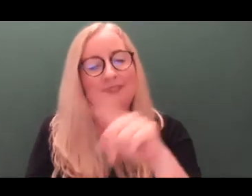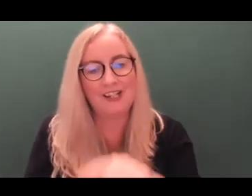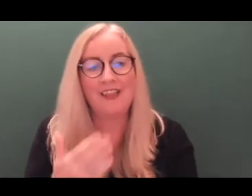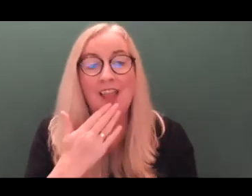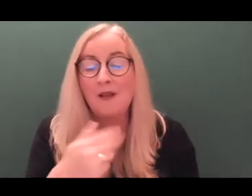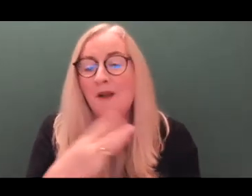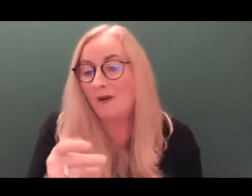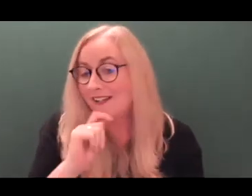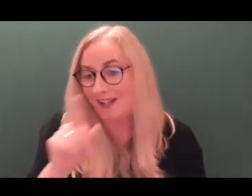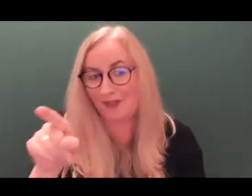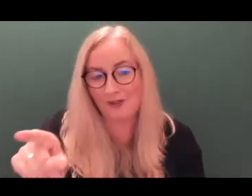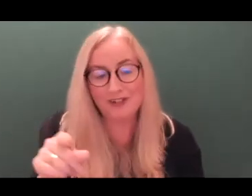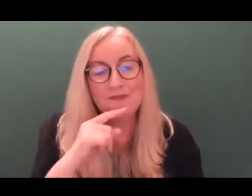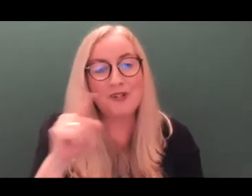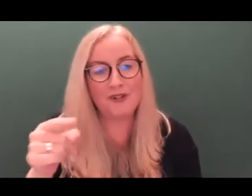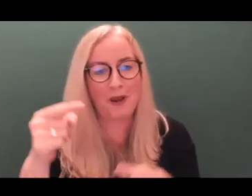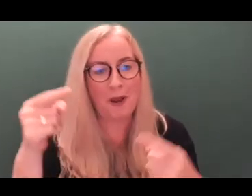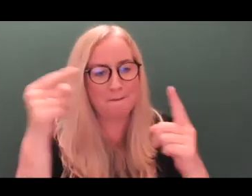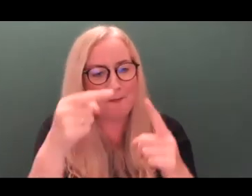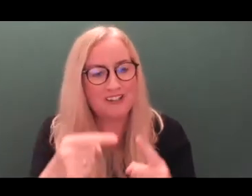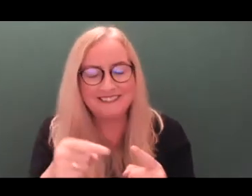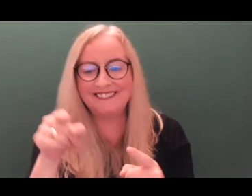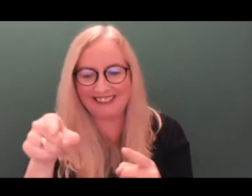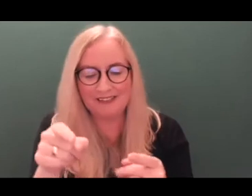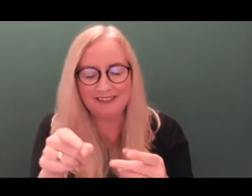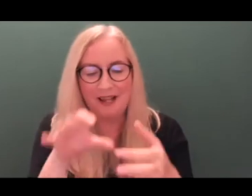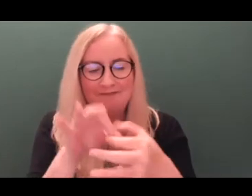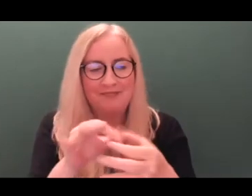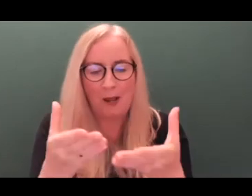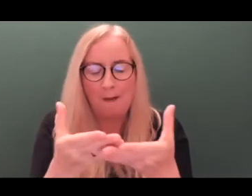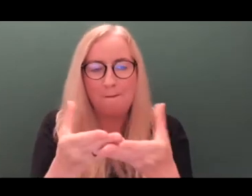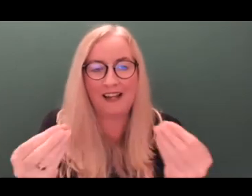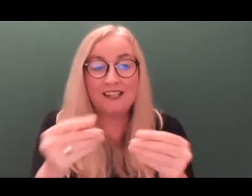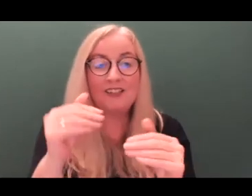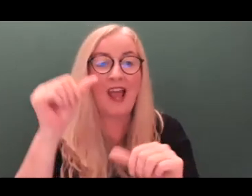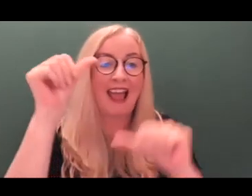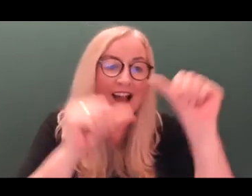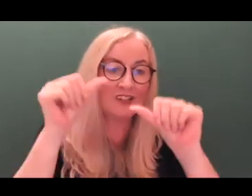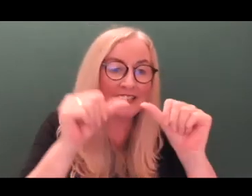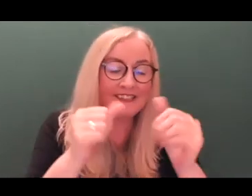you are actually pointing out the big gap of adult safeguarding legislation, which is another issue,